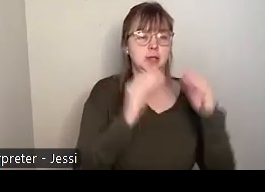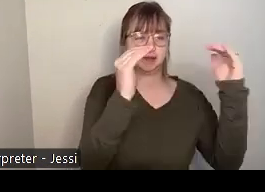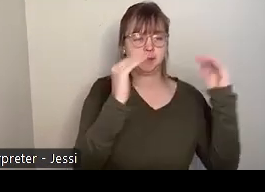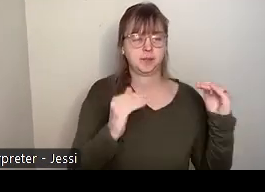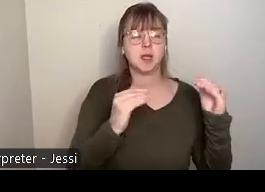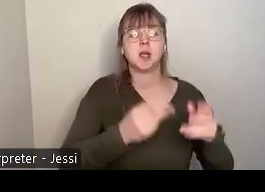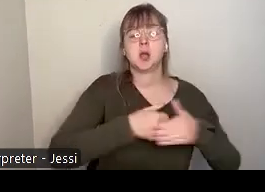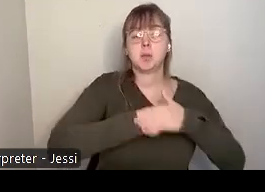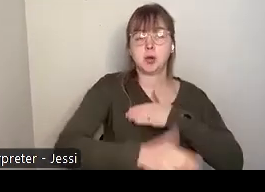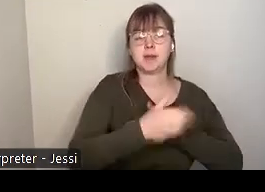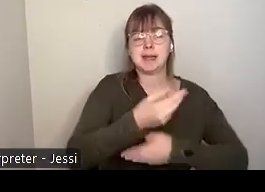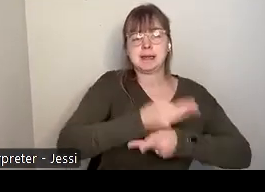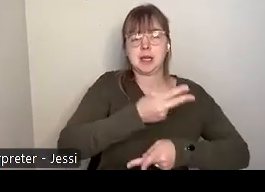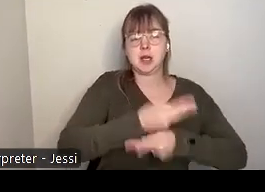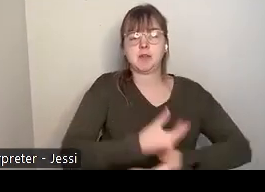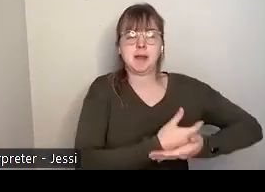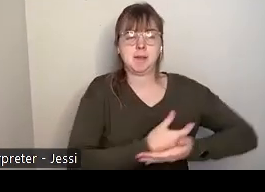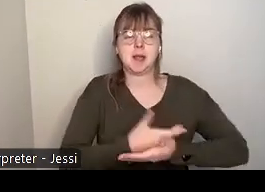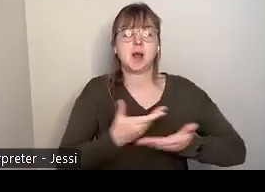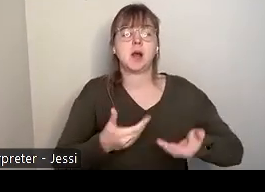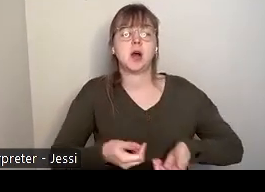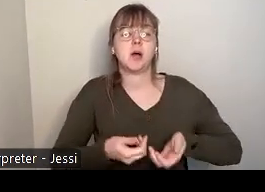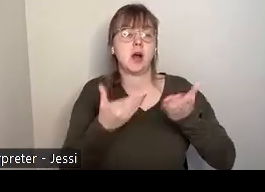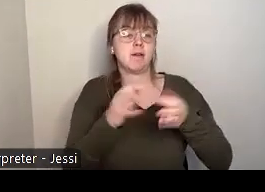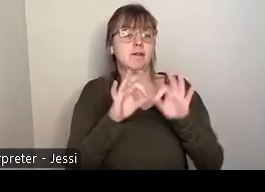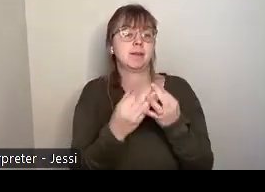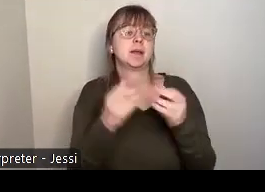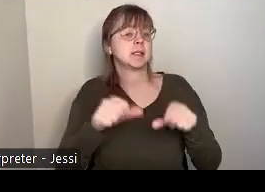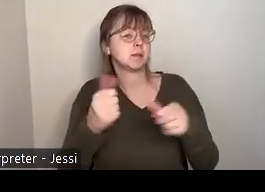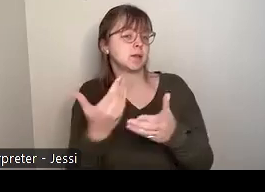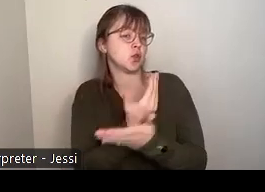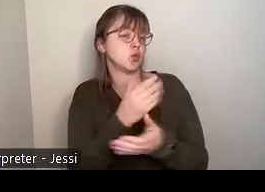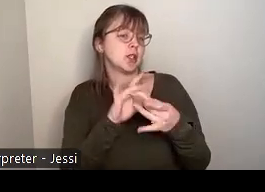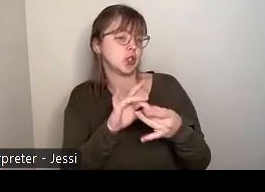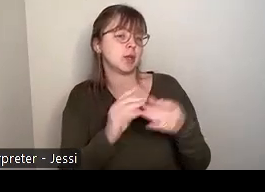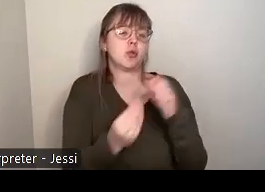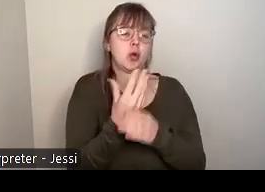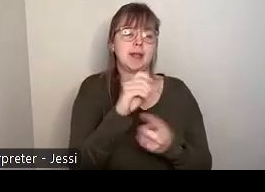relationships growth and change what happened in the early years affects the course of Development